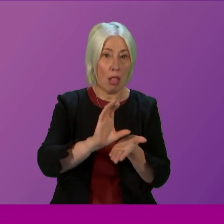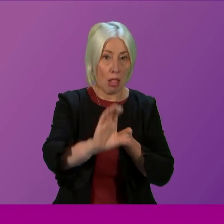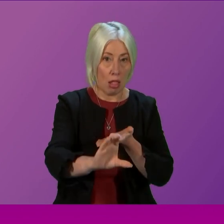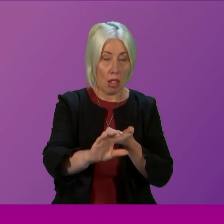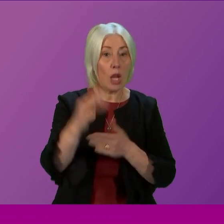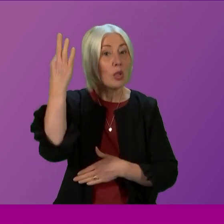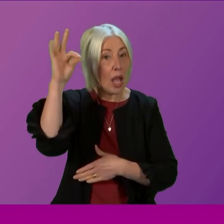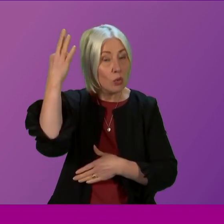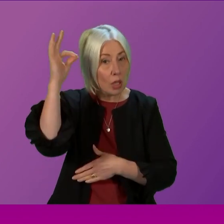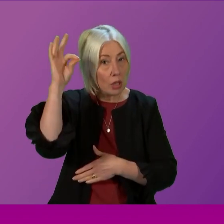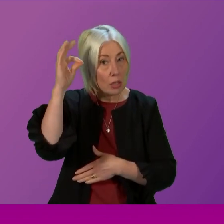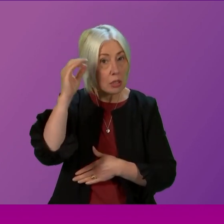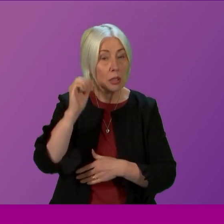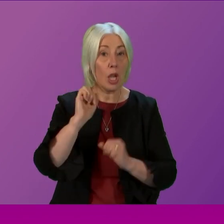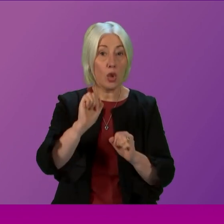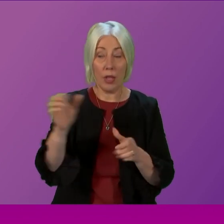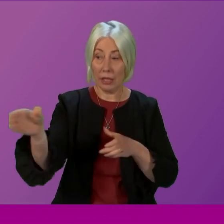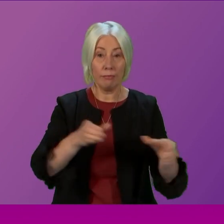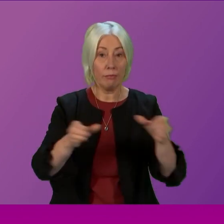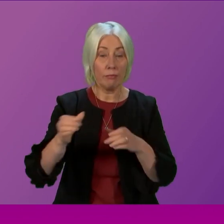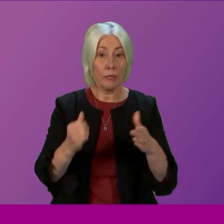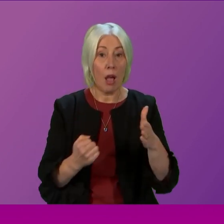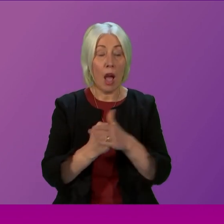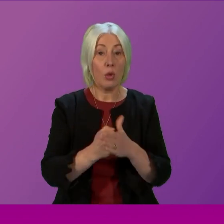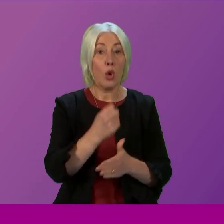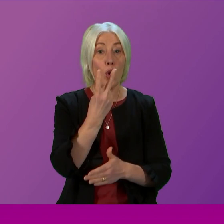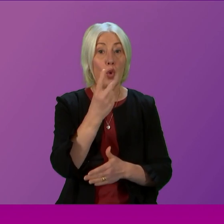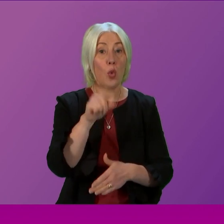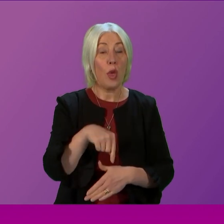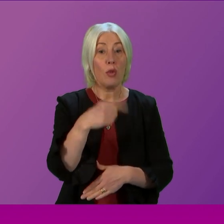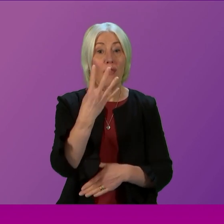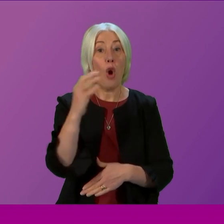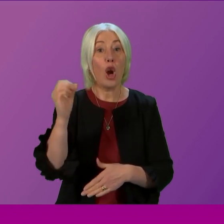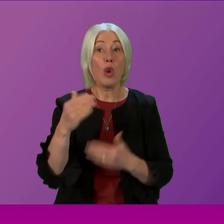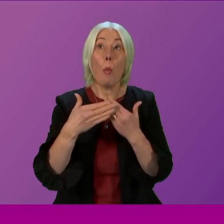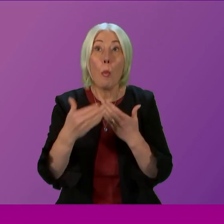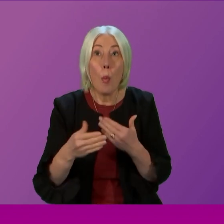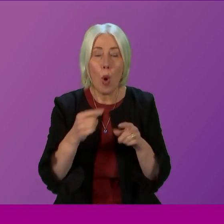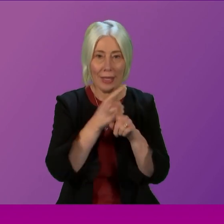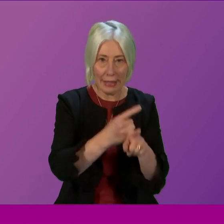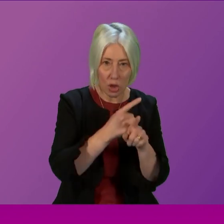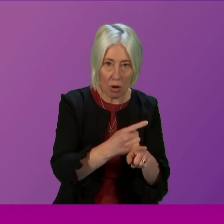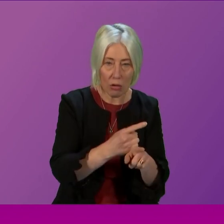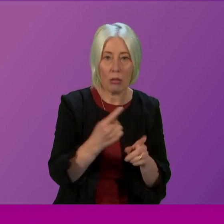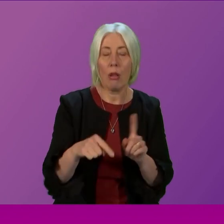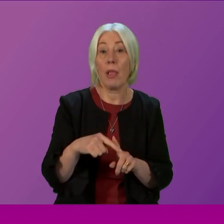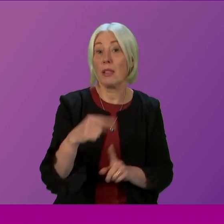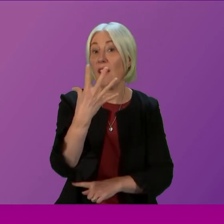local authorities to employ up to 2,400 more teachers and 500 more classroom assistants.